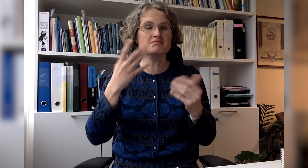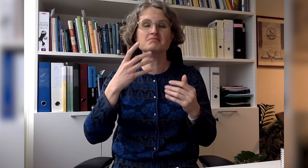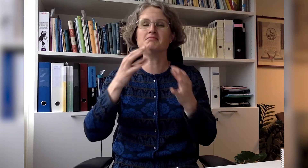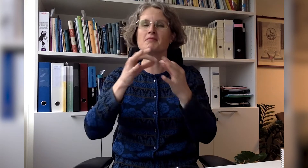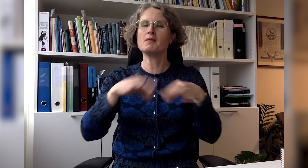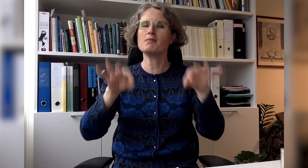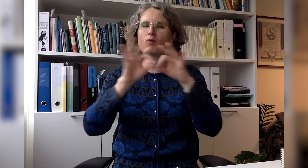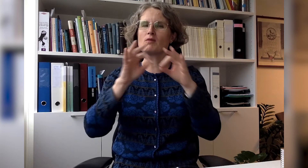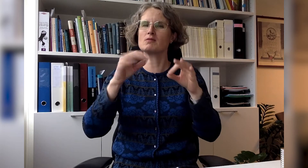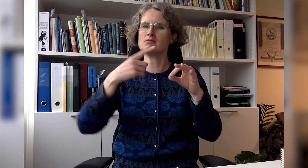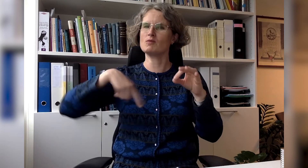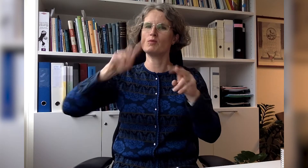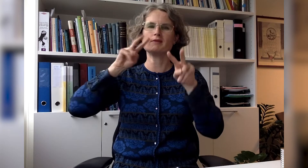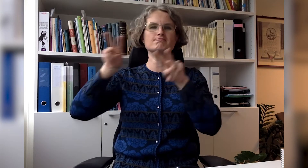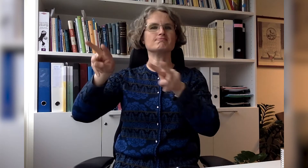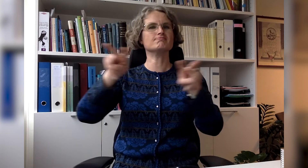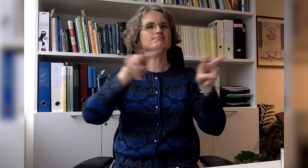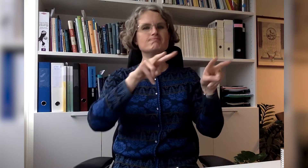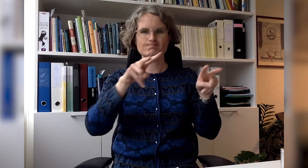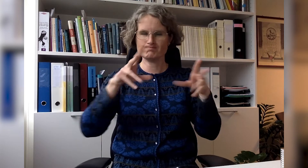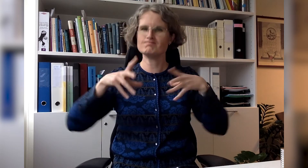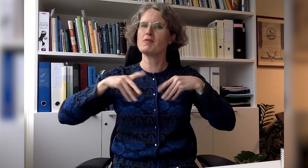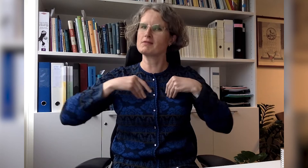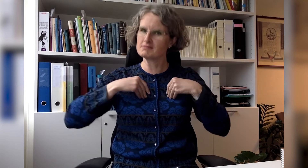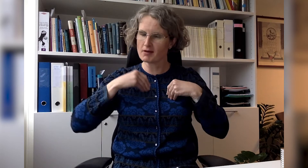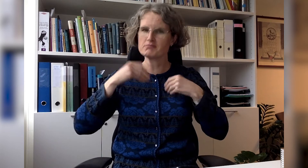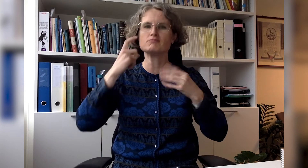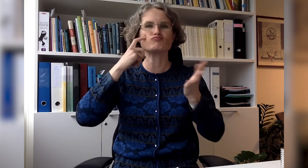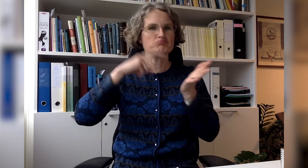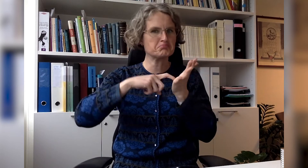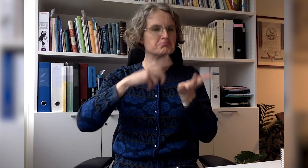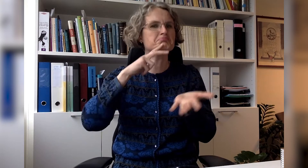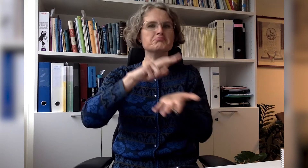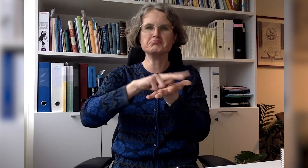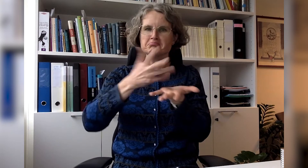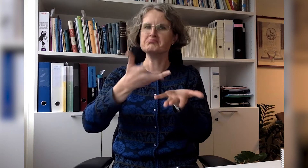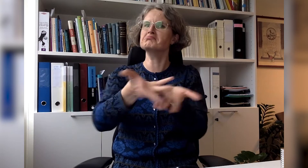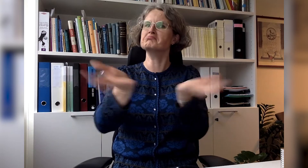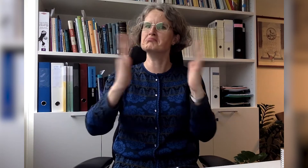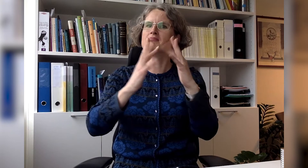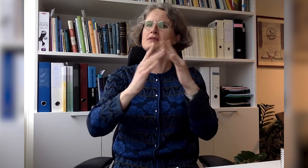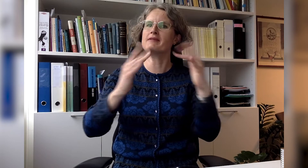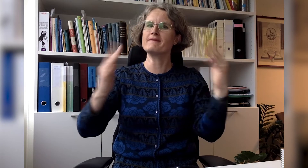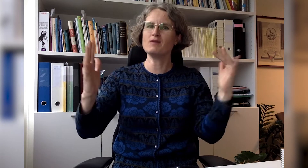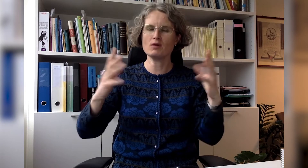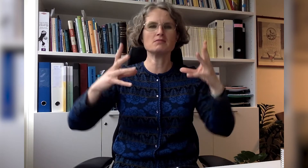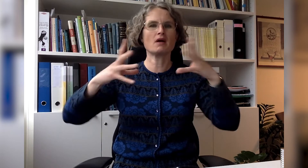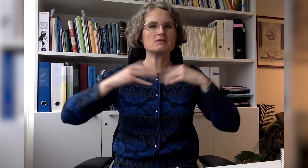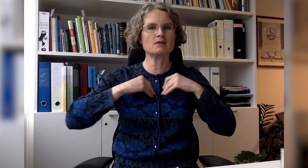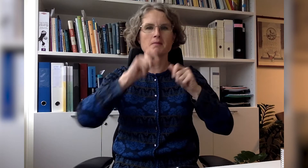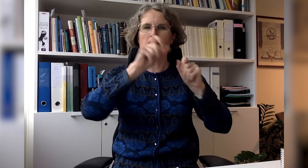I think it’s important to observe, accept, and recognize the diversity amongst them.